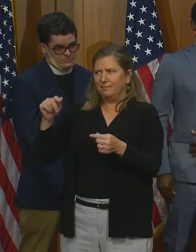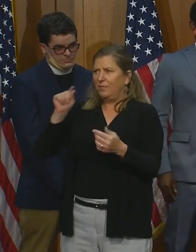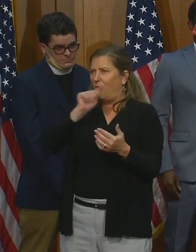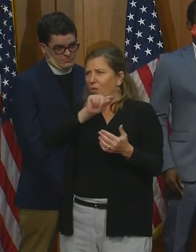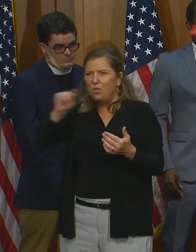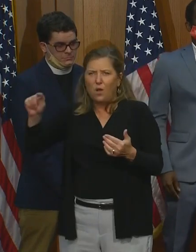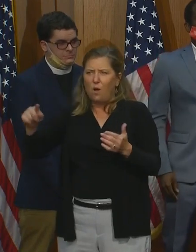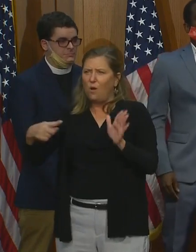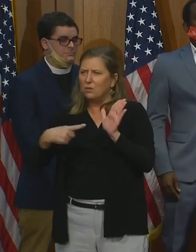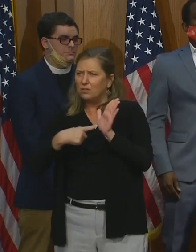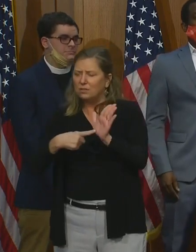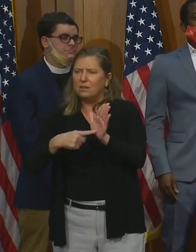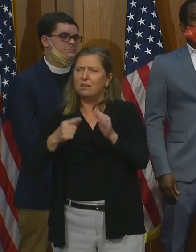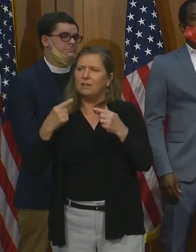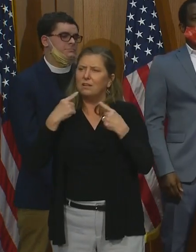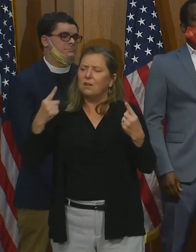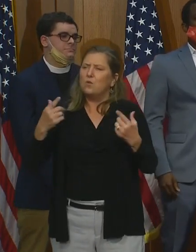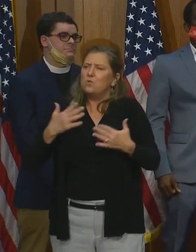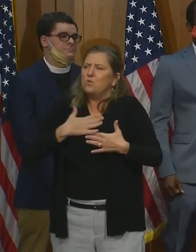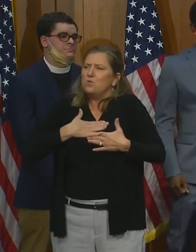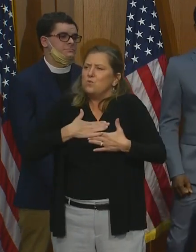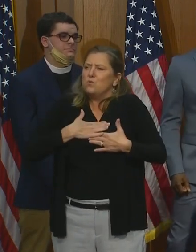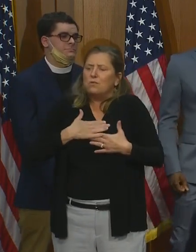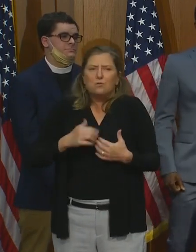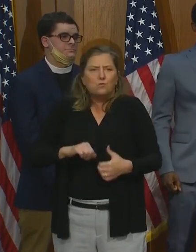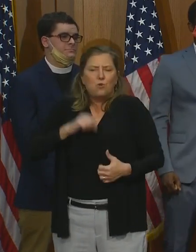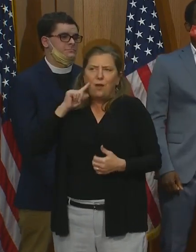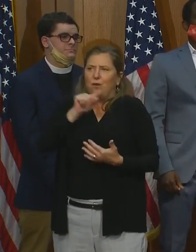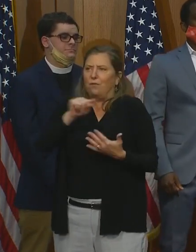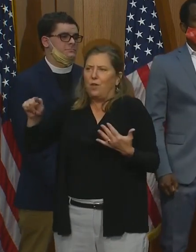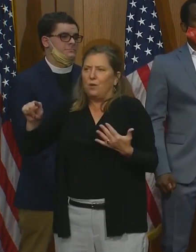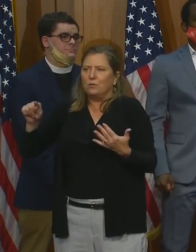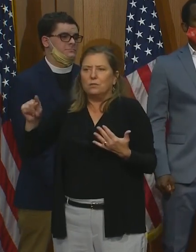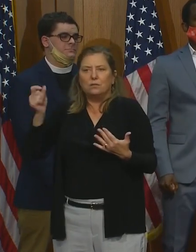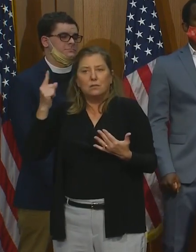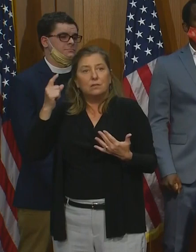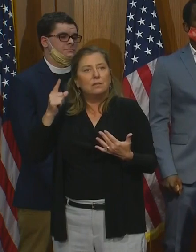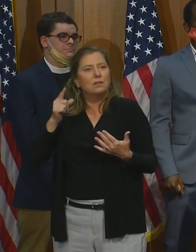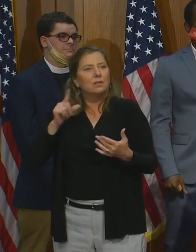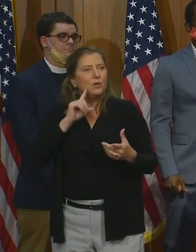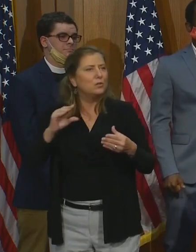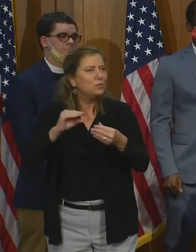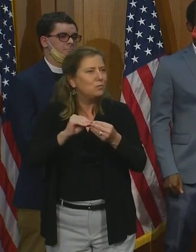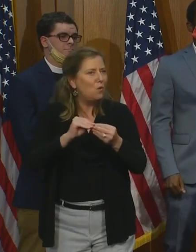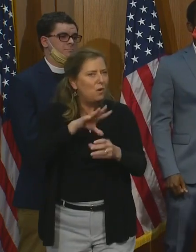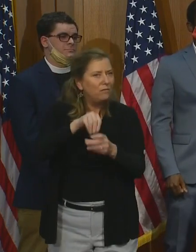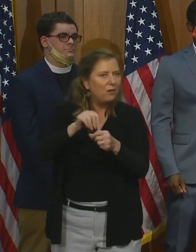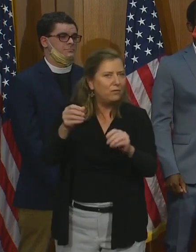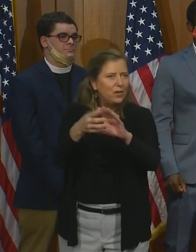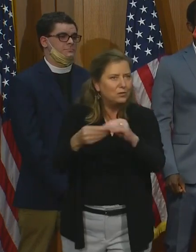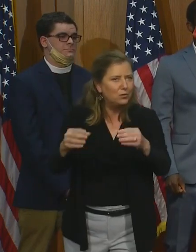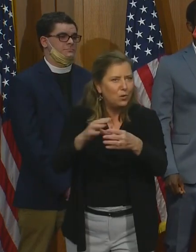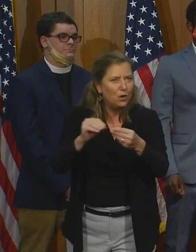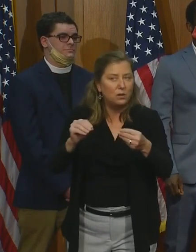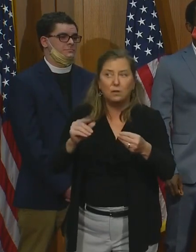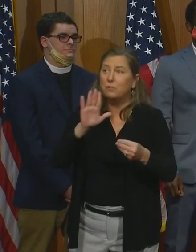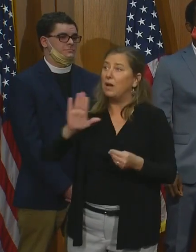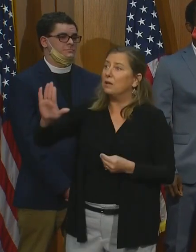OUR GREATEST LEGACIES AS AMERICANS. BUT THERE'S A WHOLE